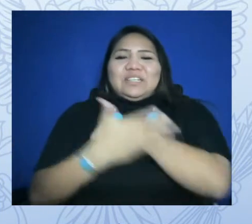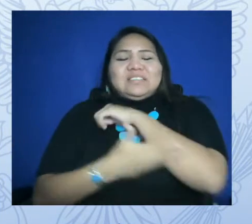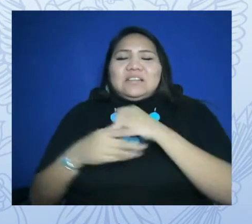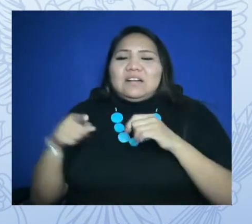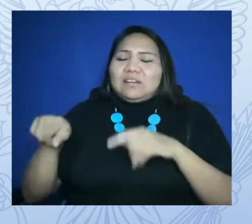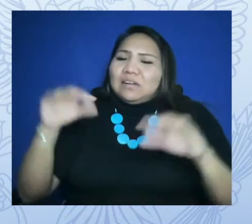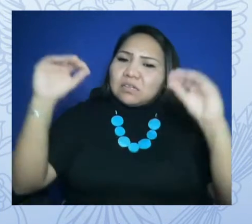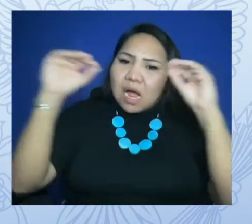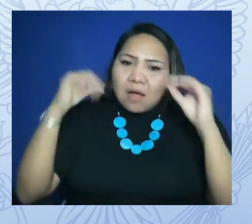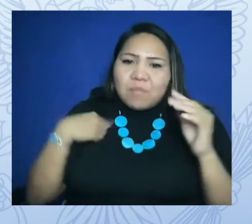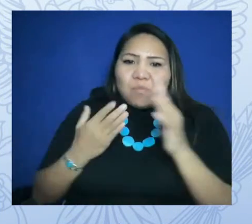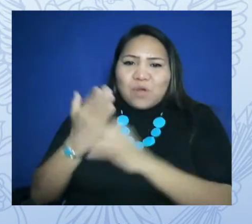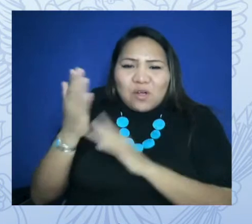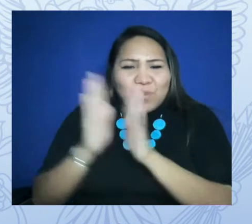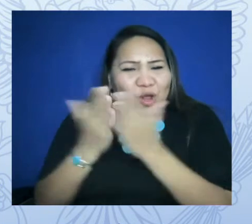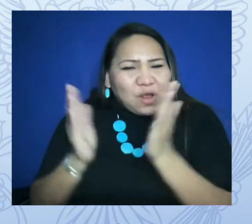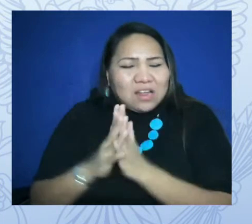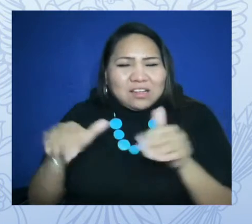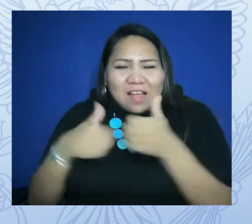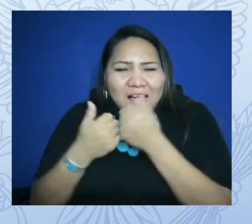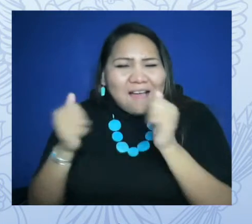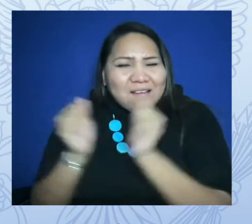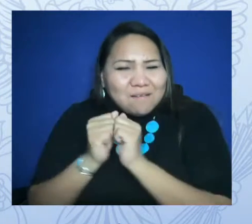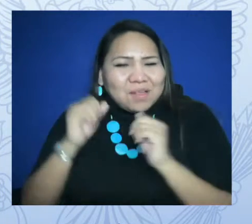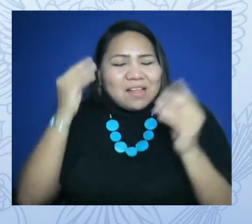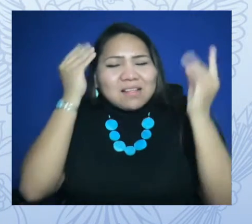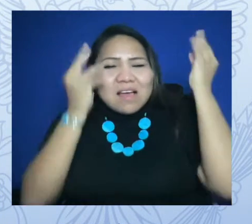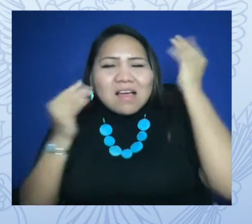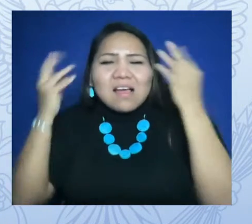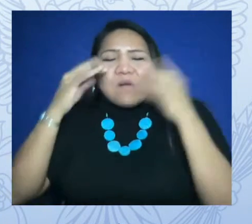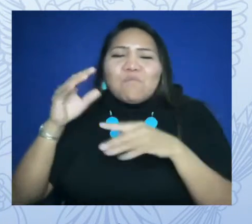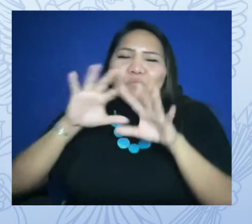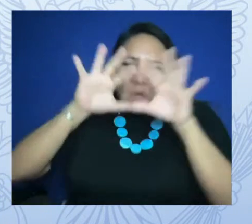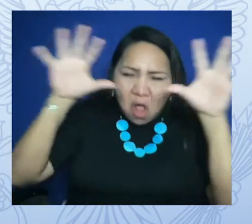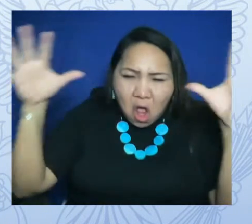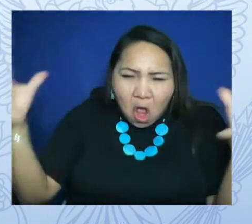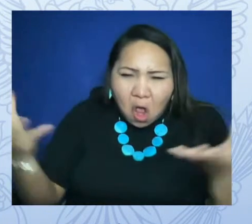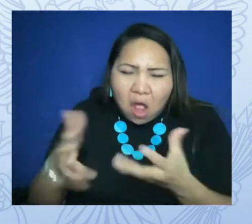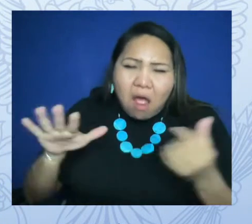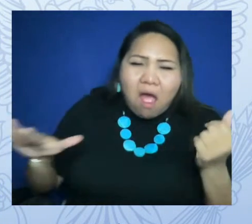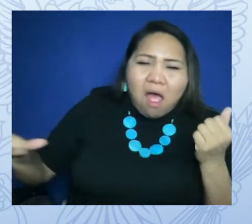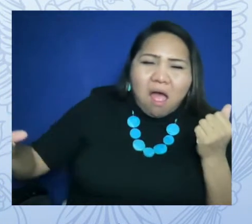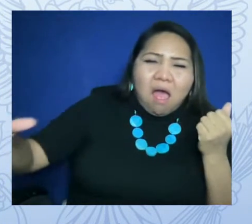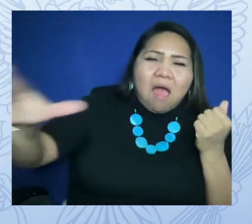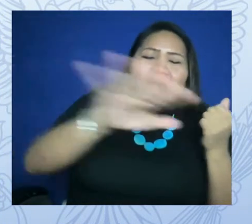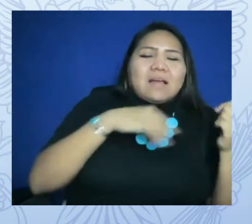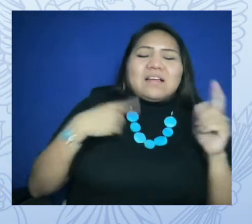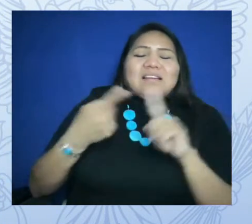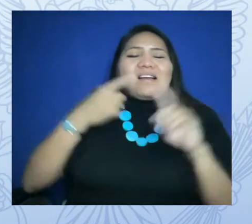in how to think about the world around us. This month, we celebrate these important contributions